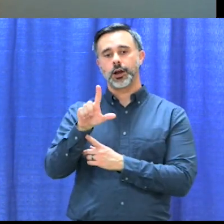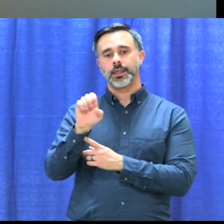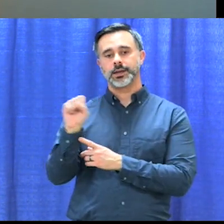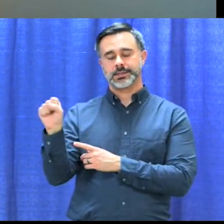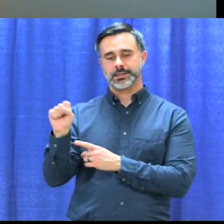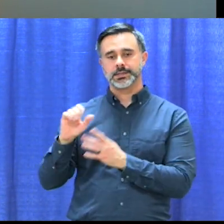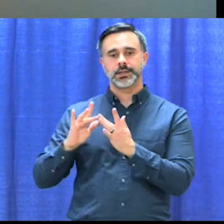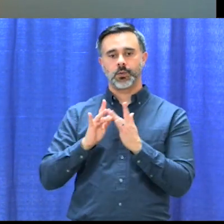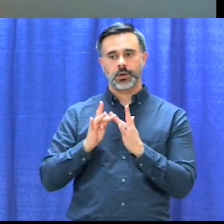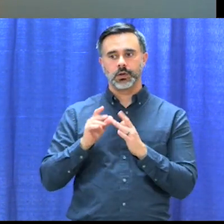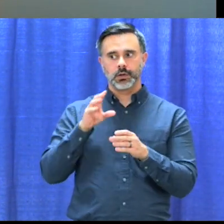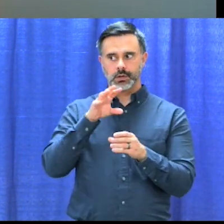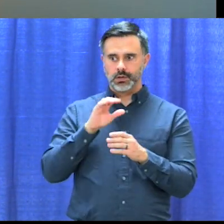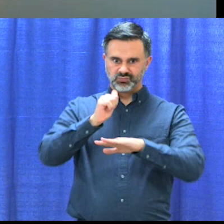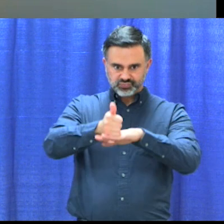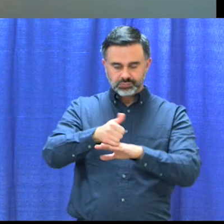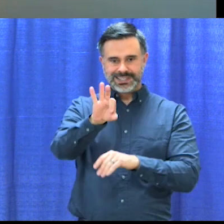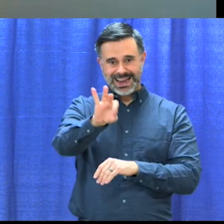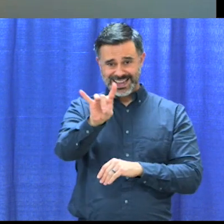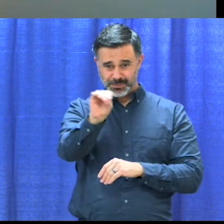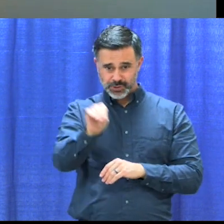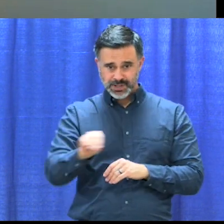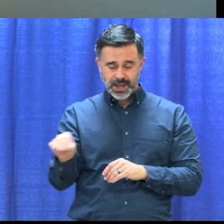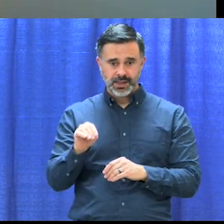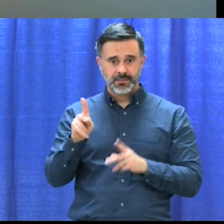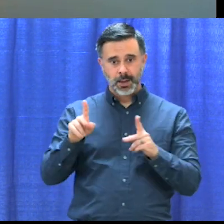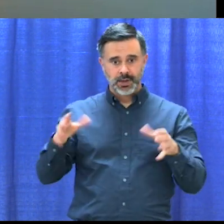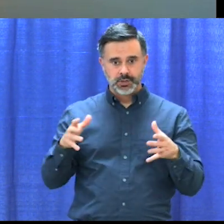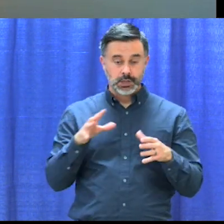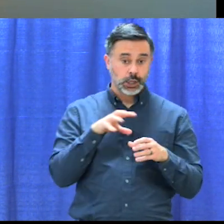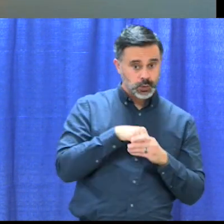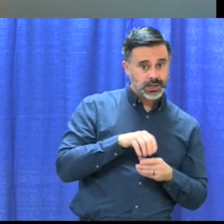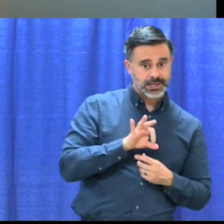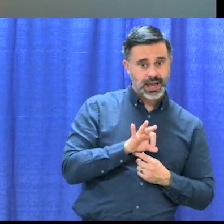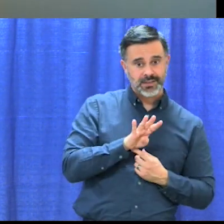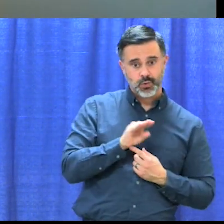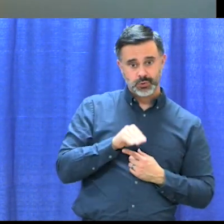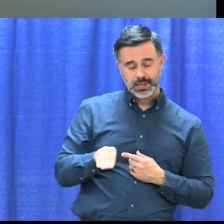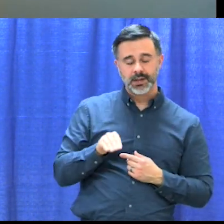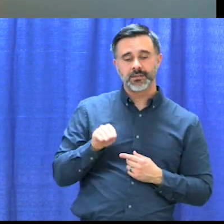to 98% of the US population including 94% of the rural population.